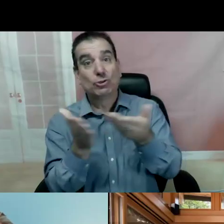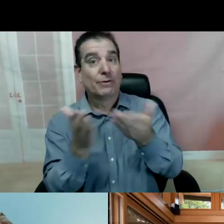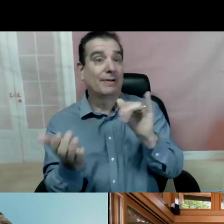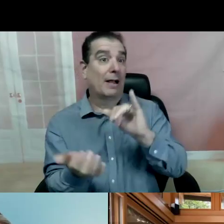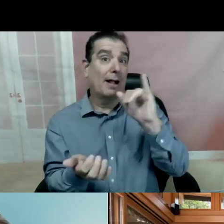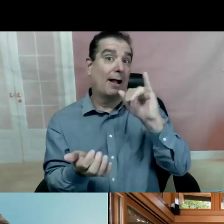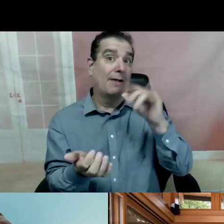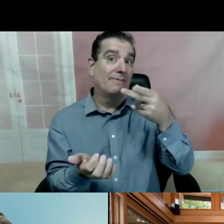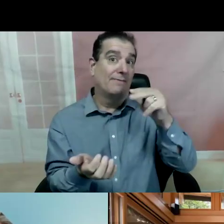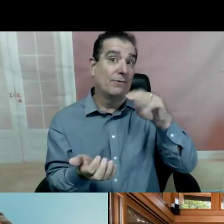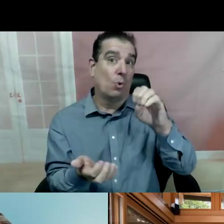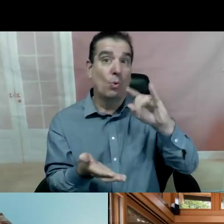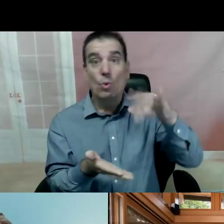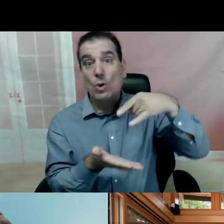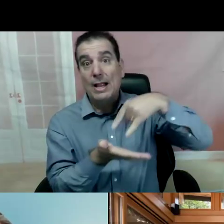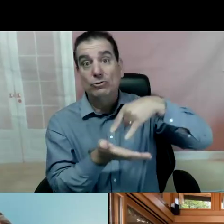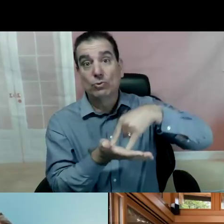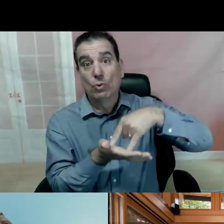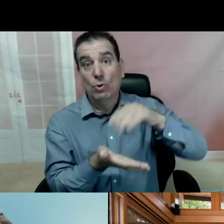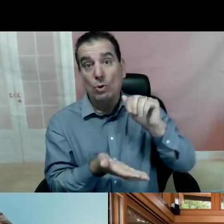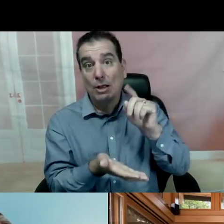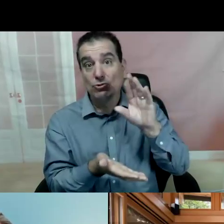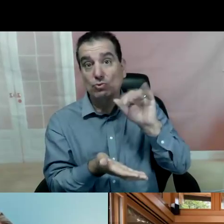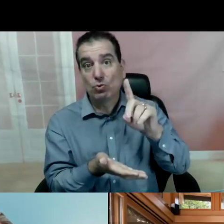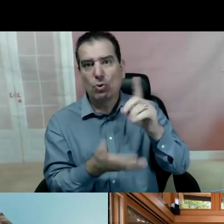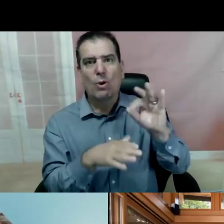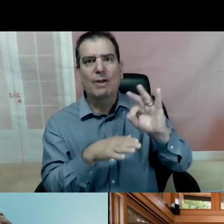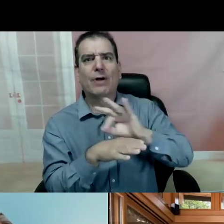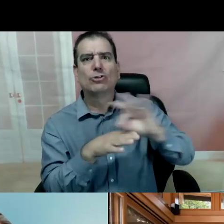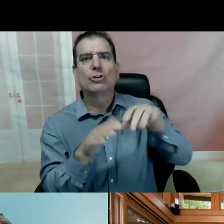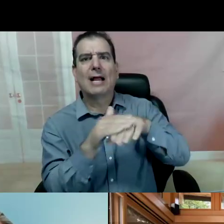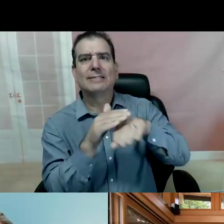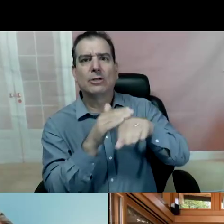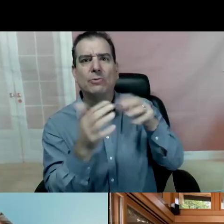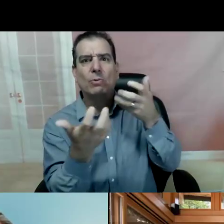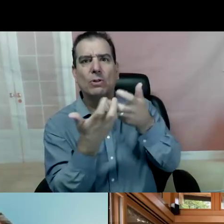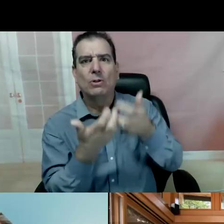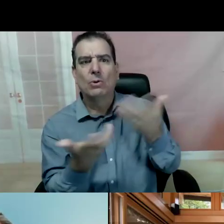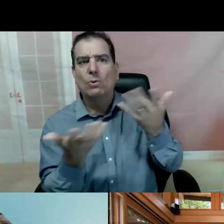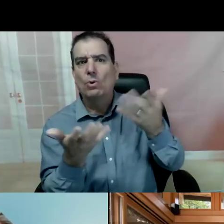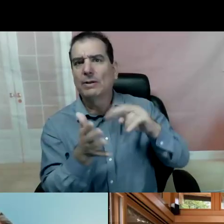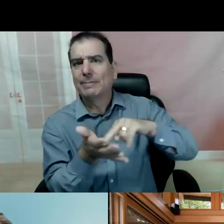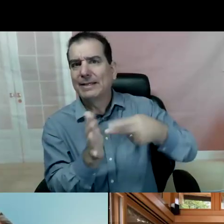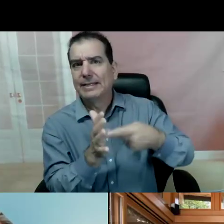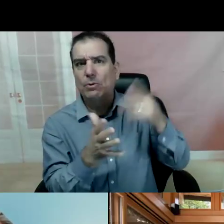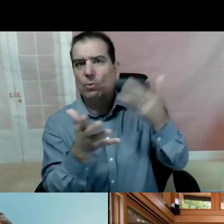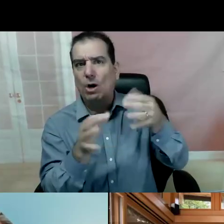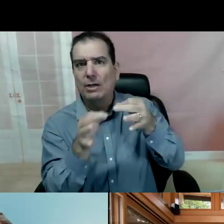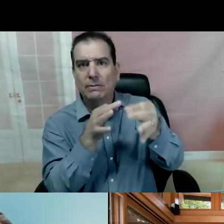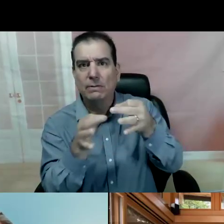services. Like, for example, the service for maybe the iPhone. And so how we can set that up with the